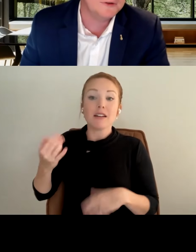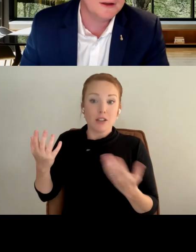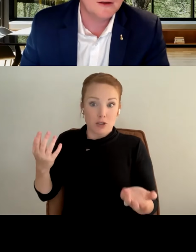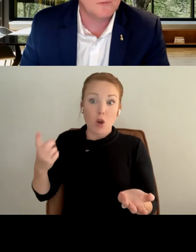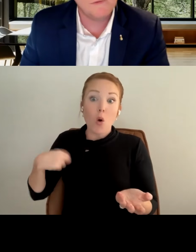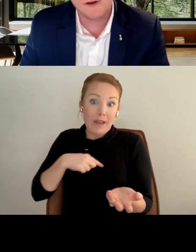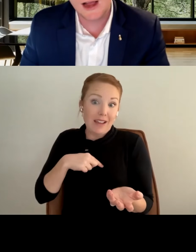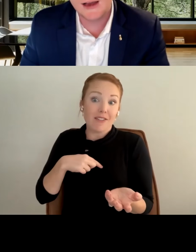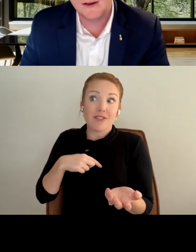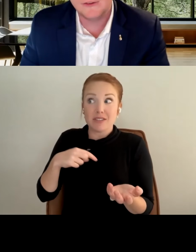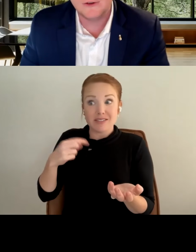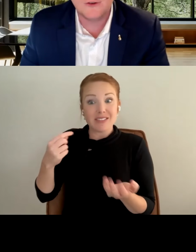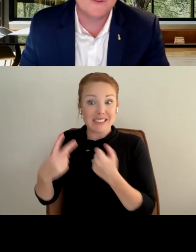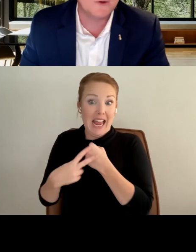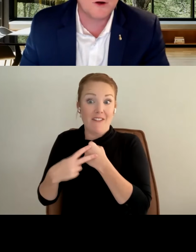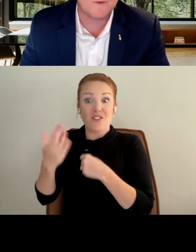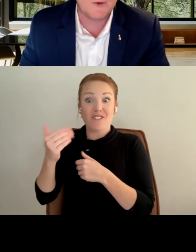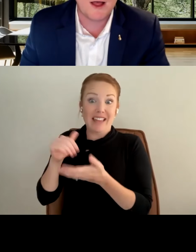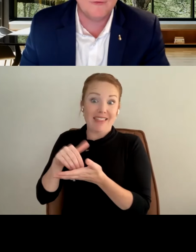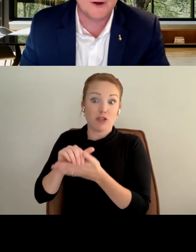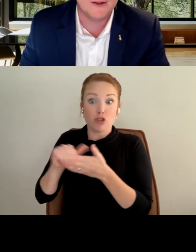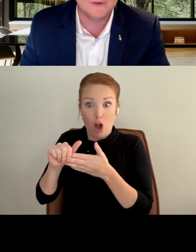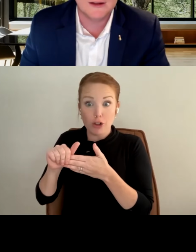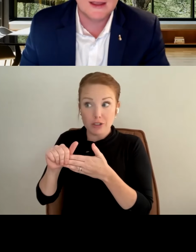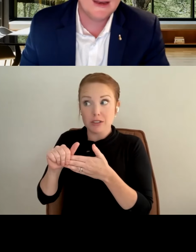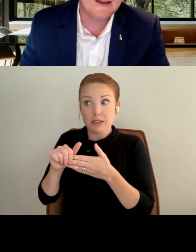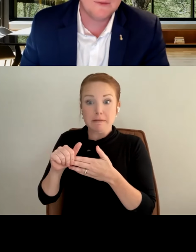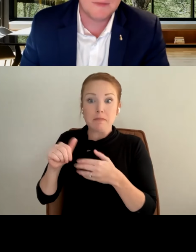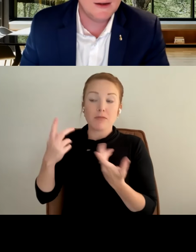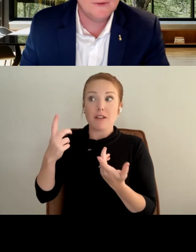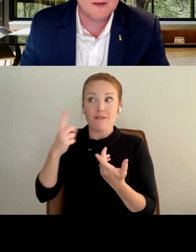we've got a solution that's going to work really well for us, and it needs some maintenance,